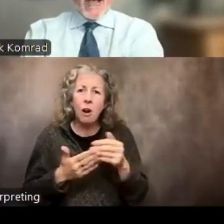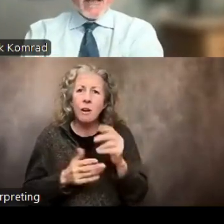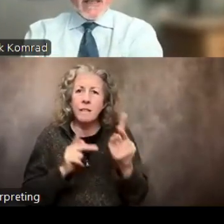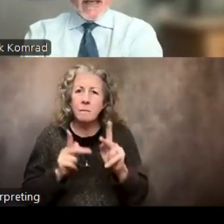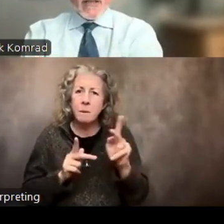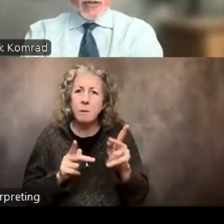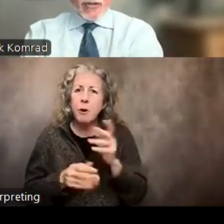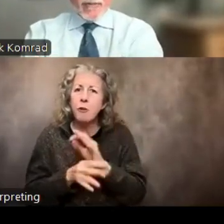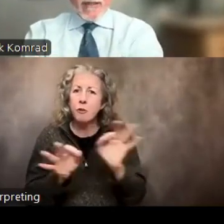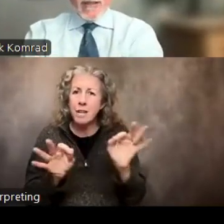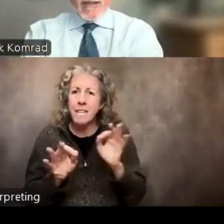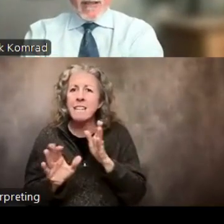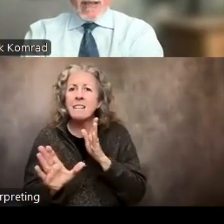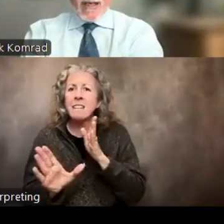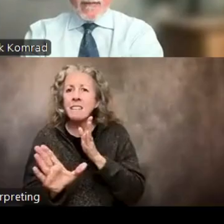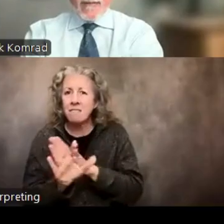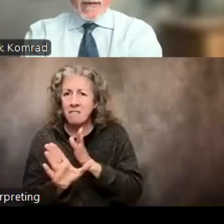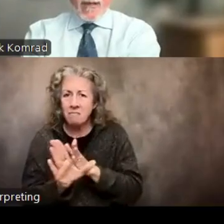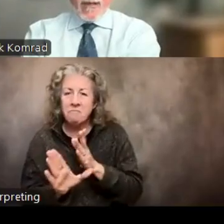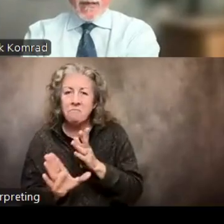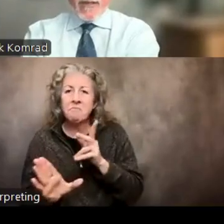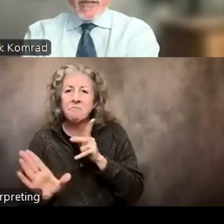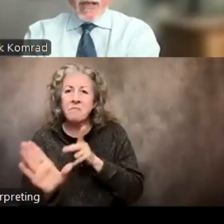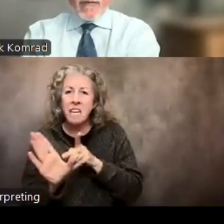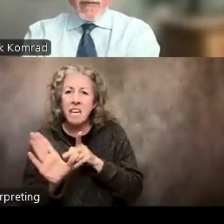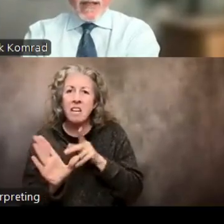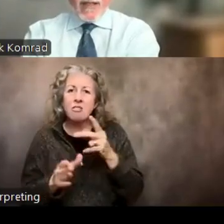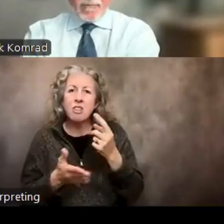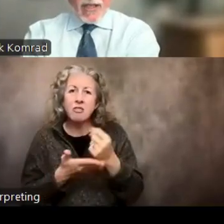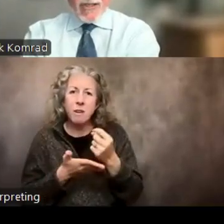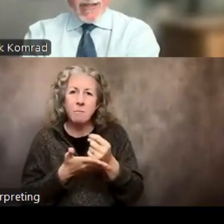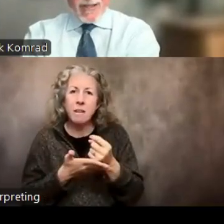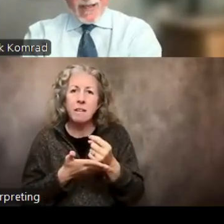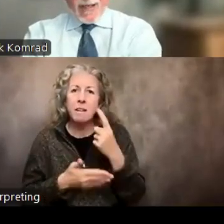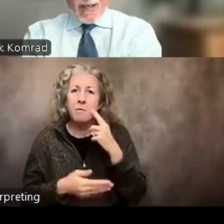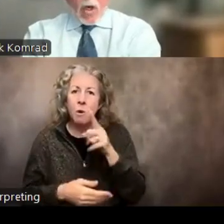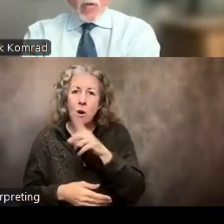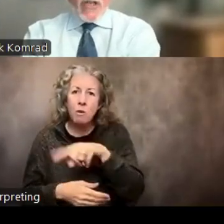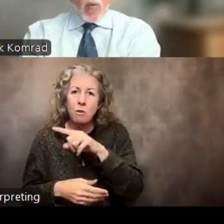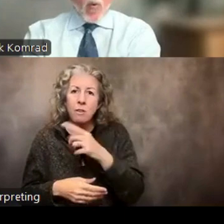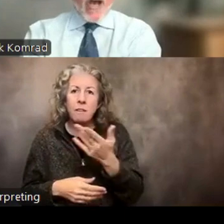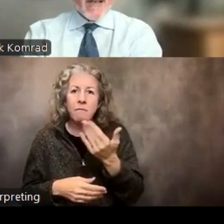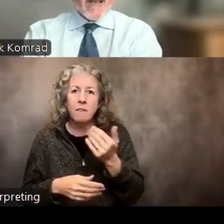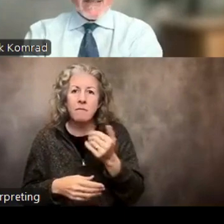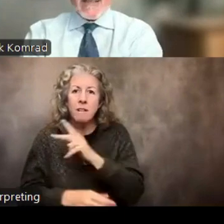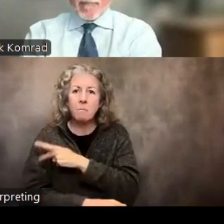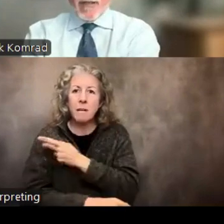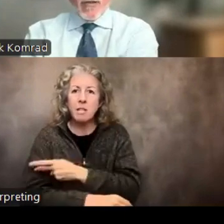psychiatric treatment. Of these 15 patients, only one accepted